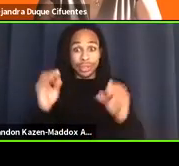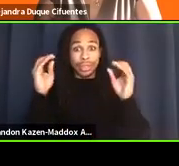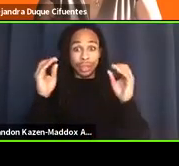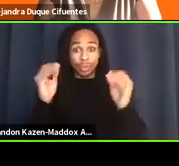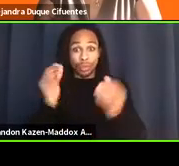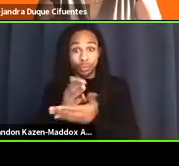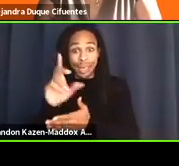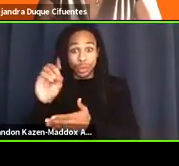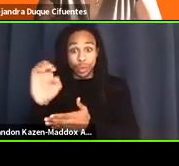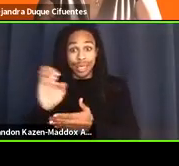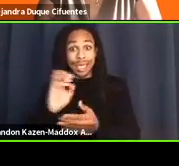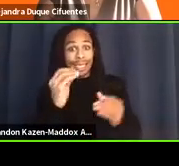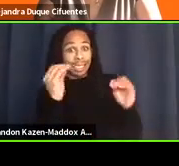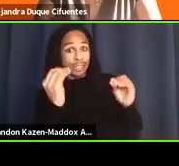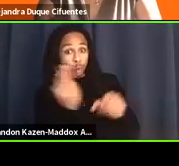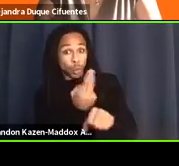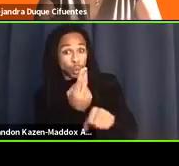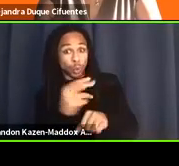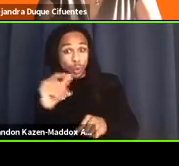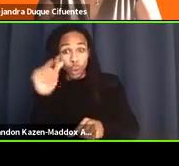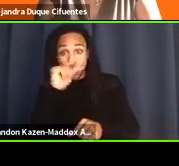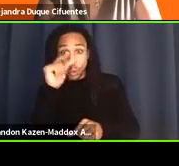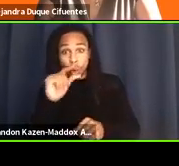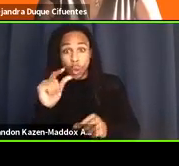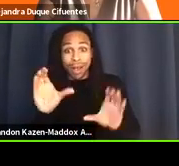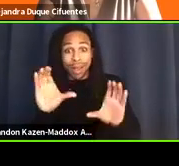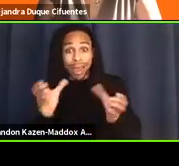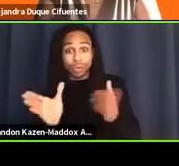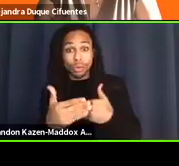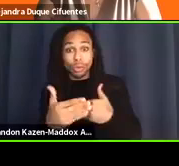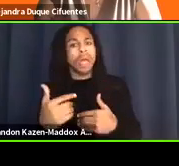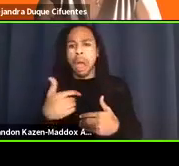of that. It is a new layer of working that